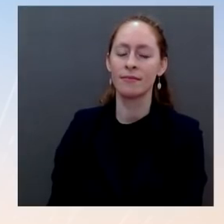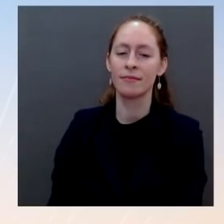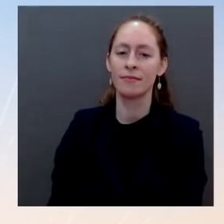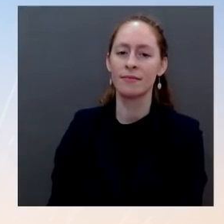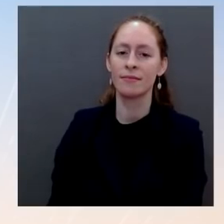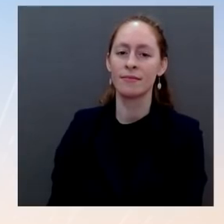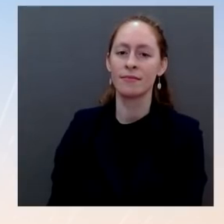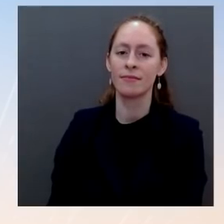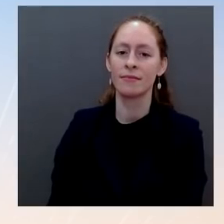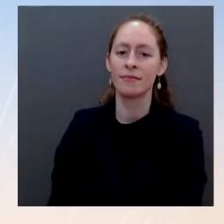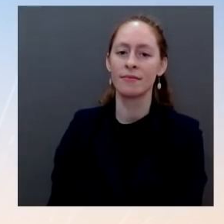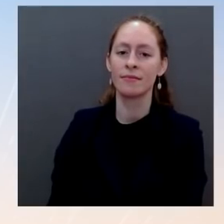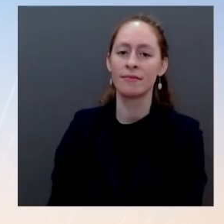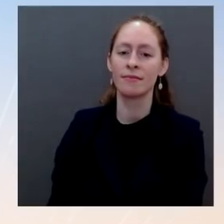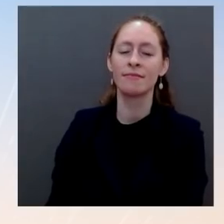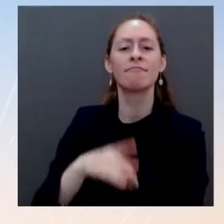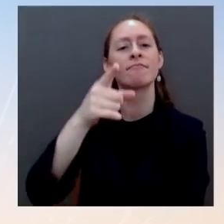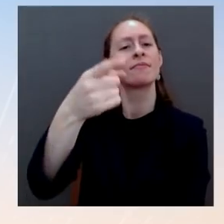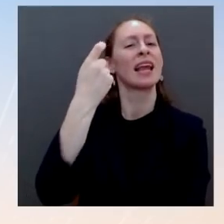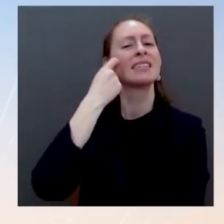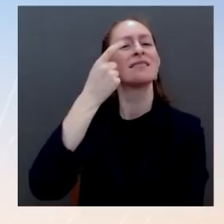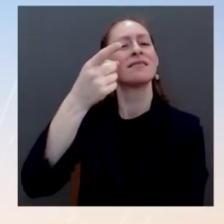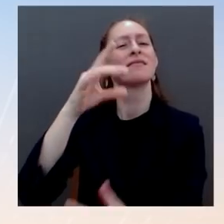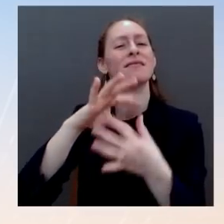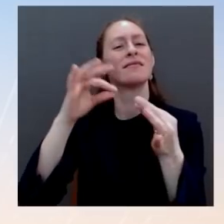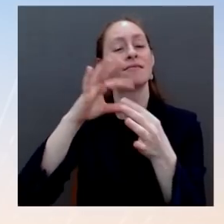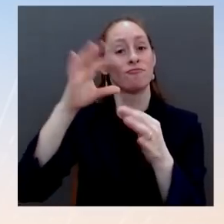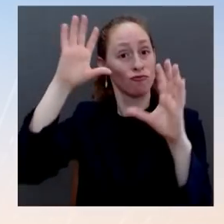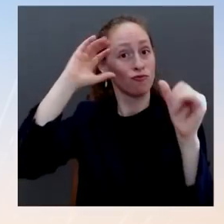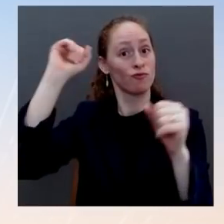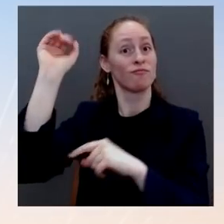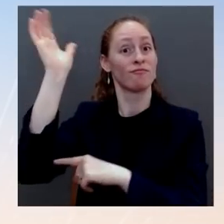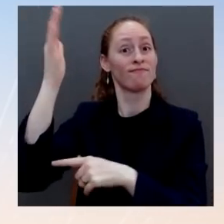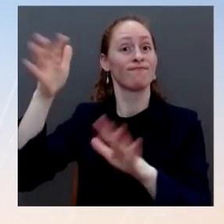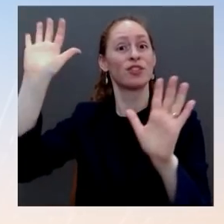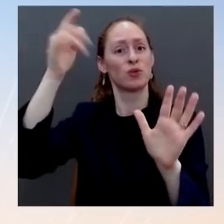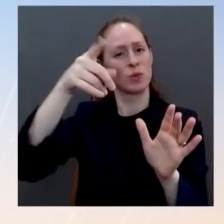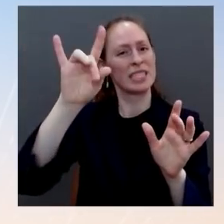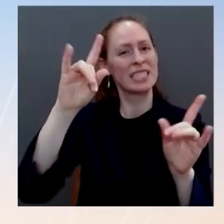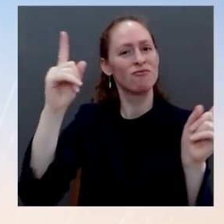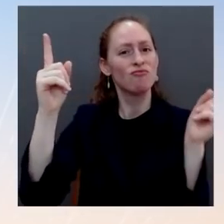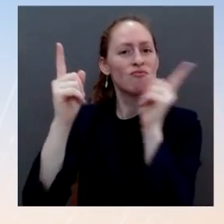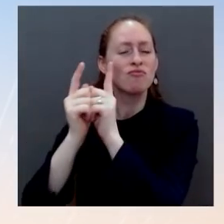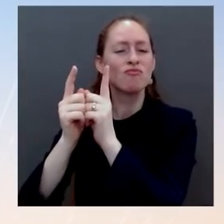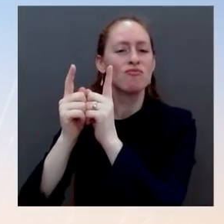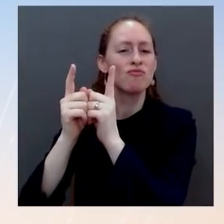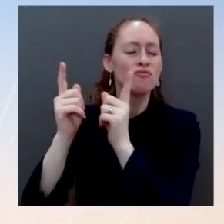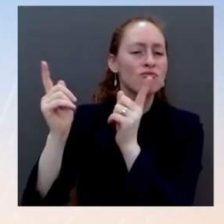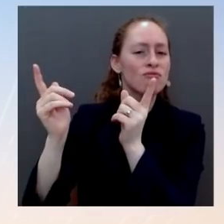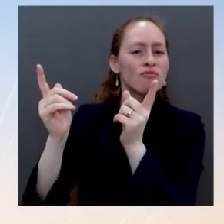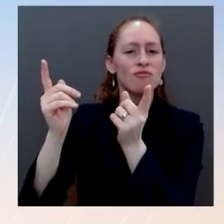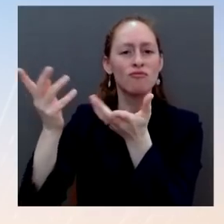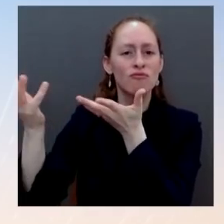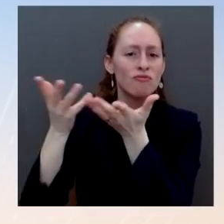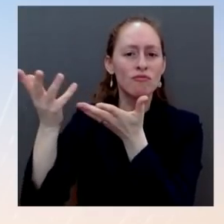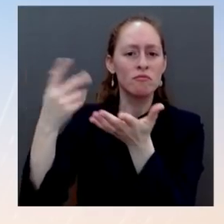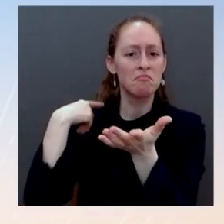if he's seen the response to his speech, and how he felt -- feels like it went over. Ms. Psaki: Well, I would first say,